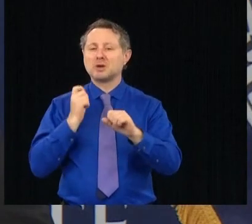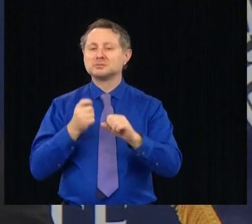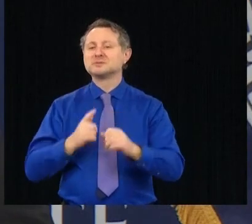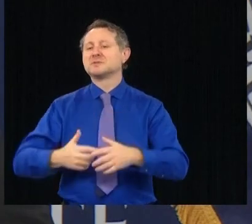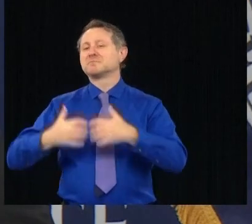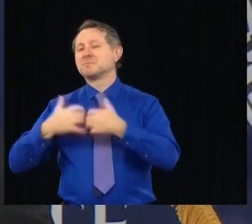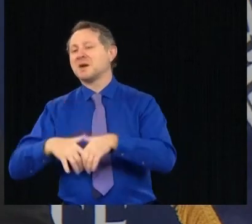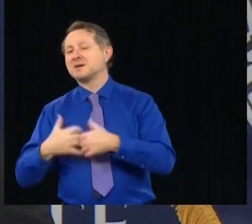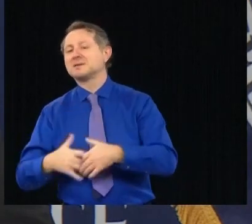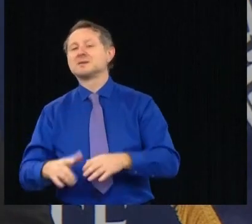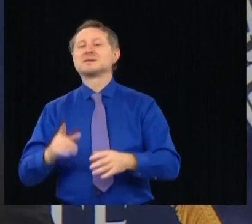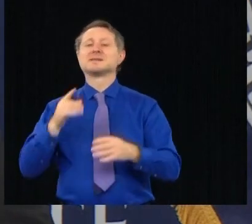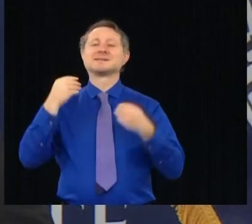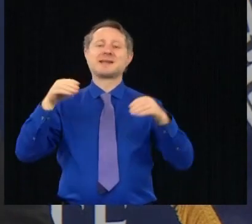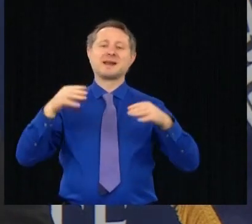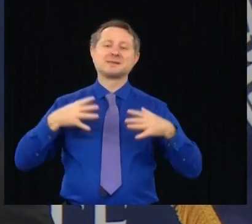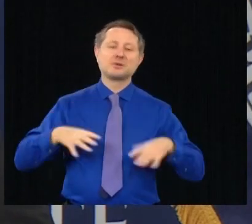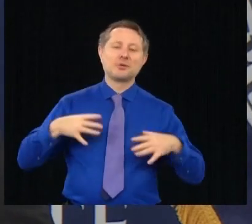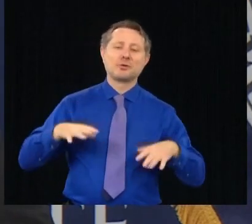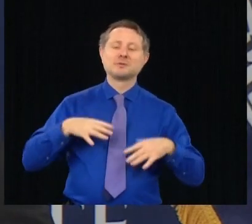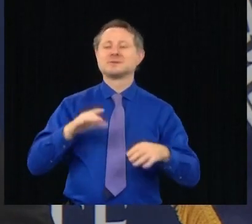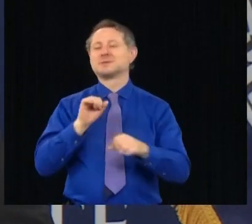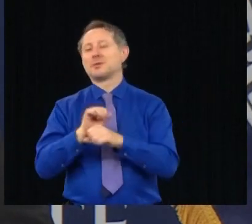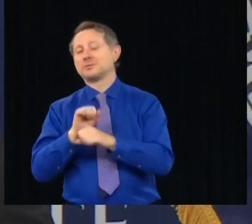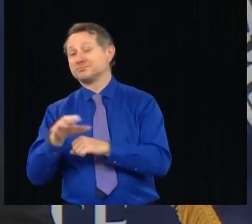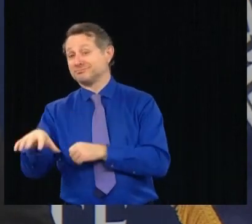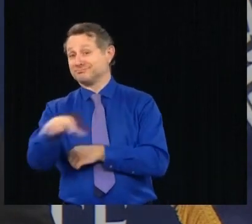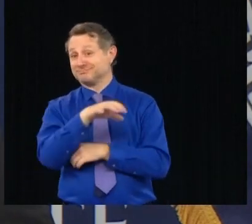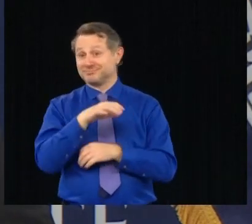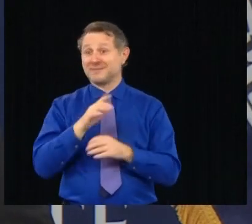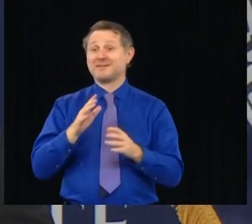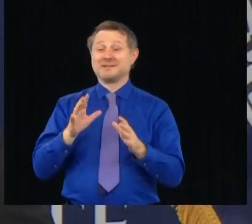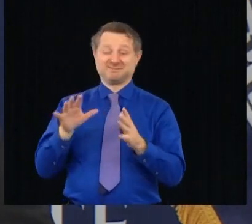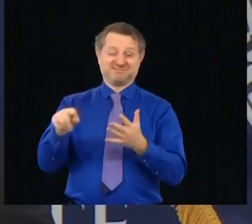TOMORROW AND THEN WITH THE PHASED REOPENING THERE'S